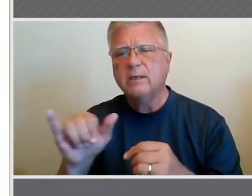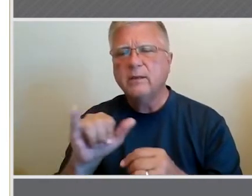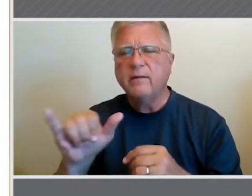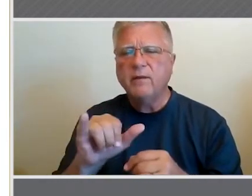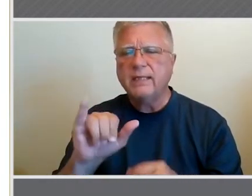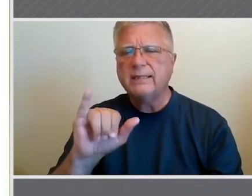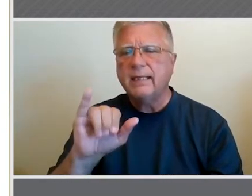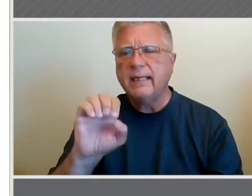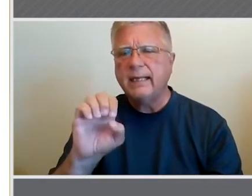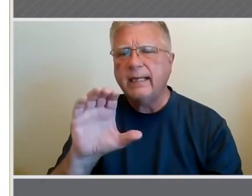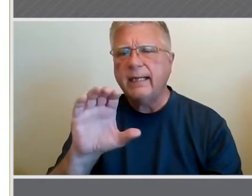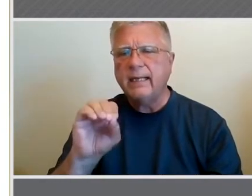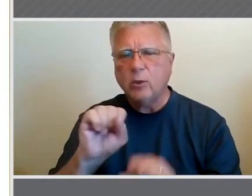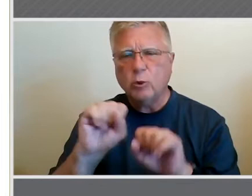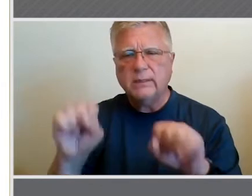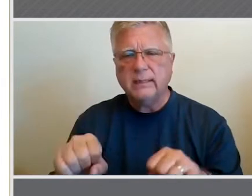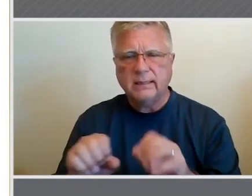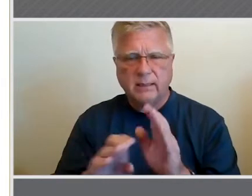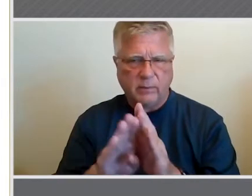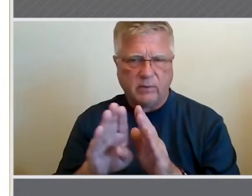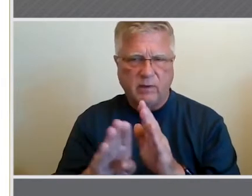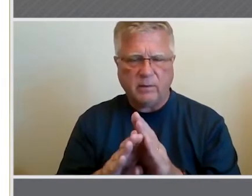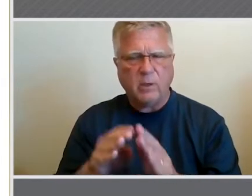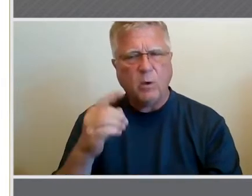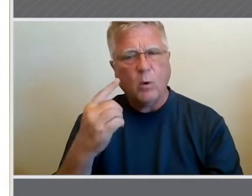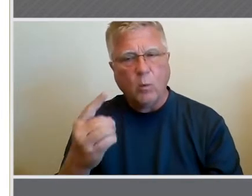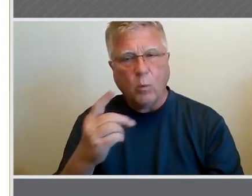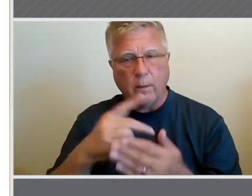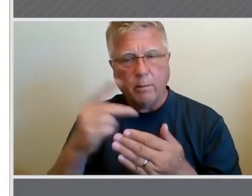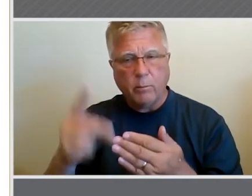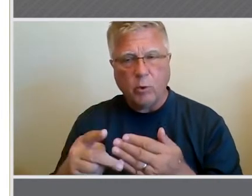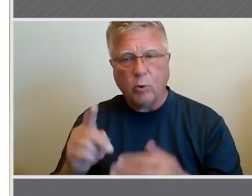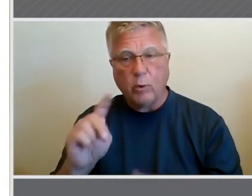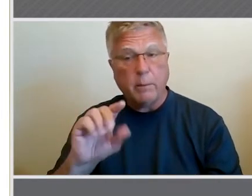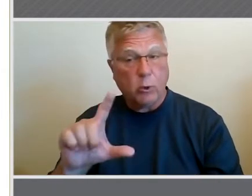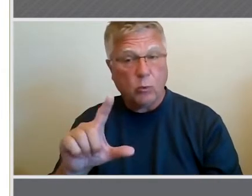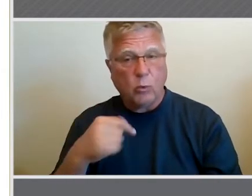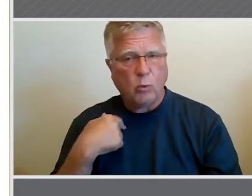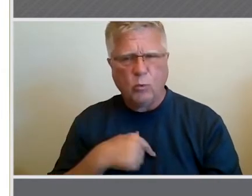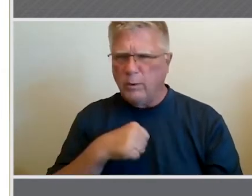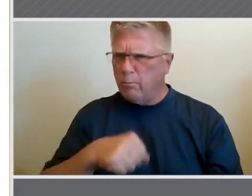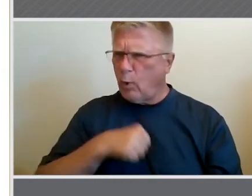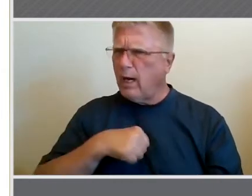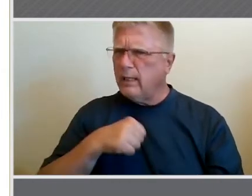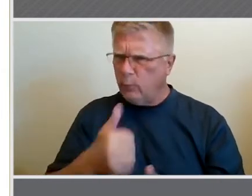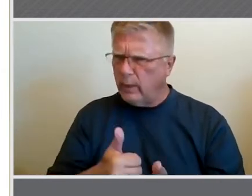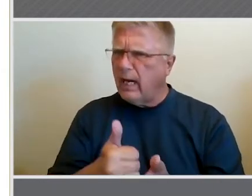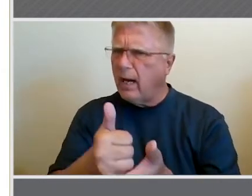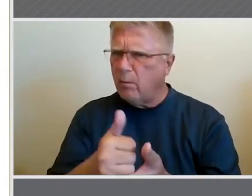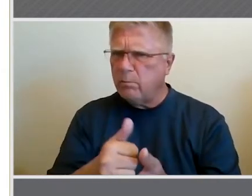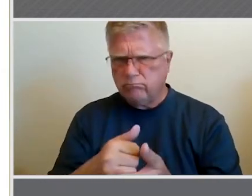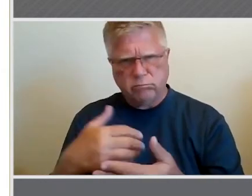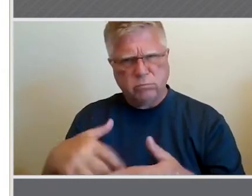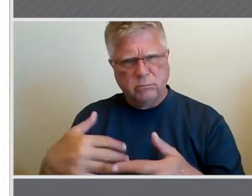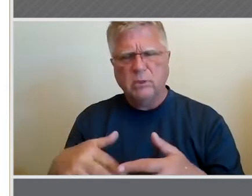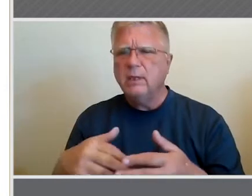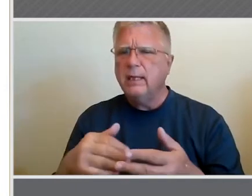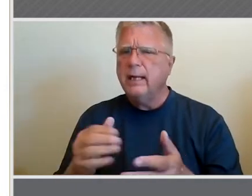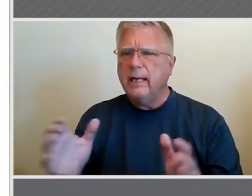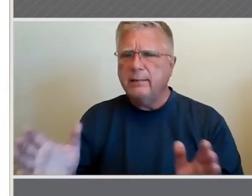and you know one of the programs and tools that we've been proud to help support and really help incubate in the last couple of years is the catapult